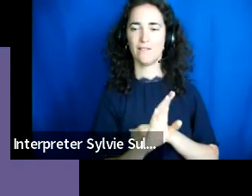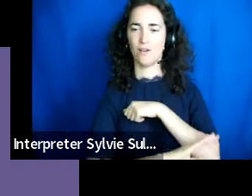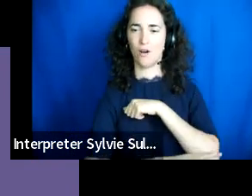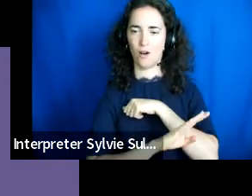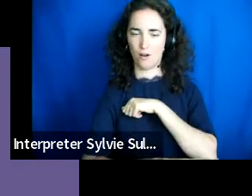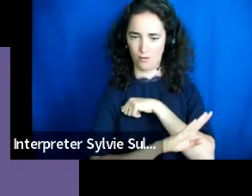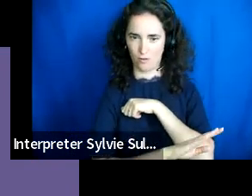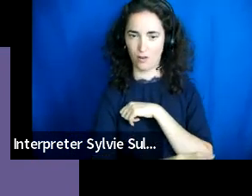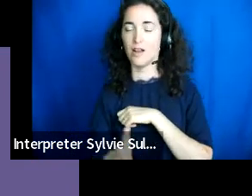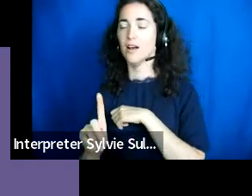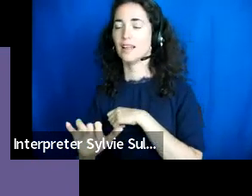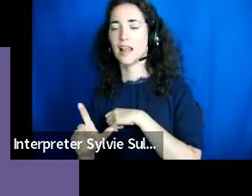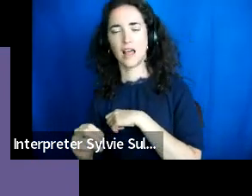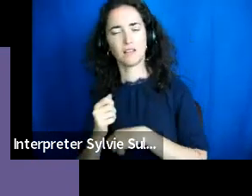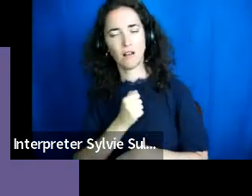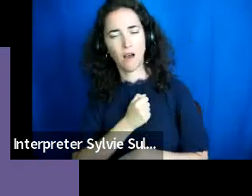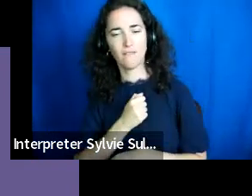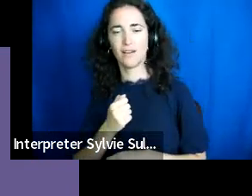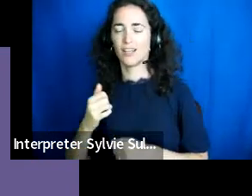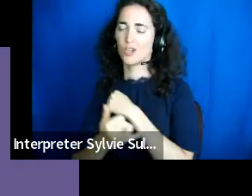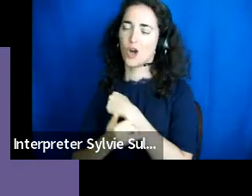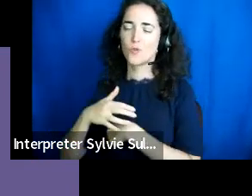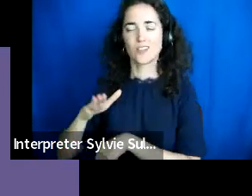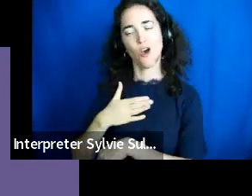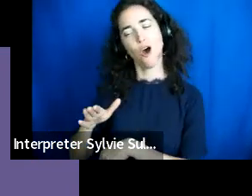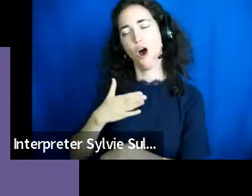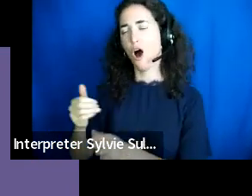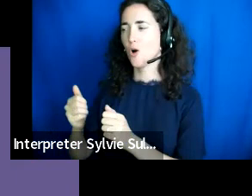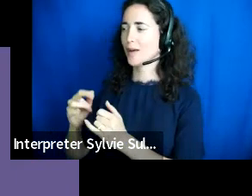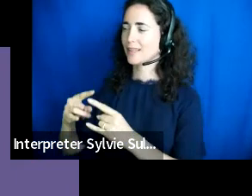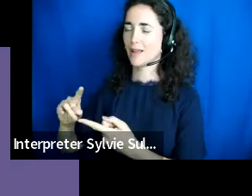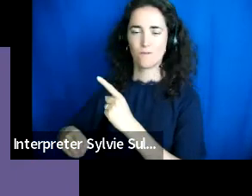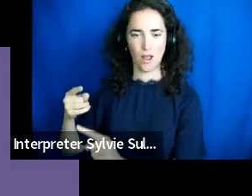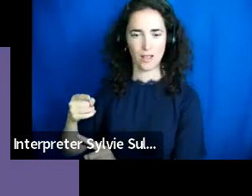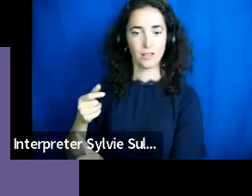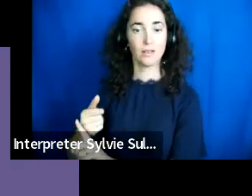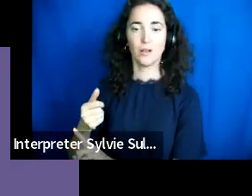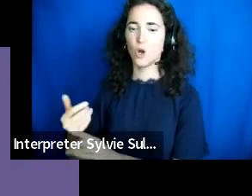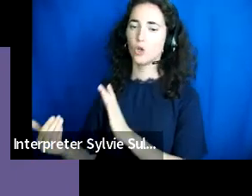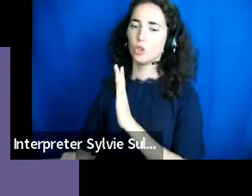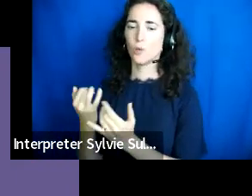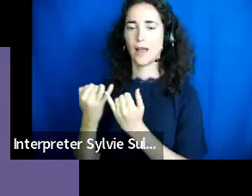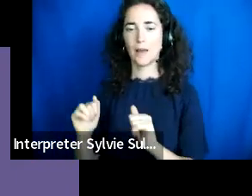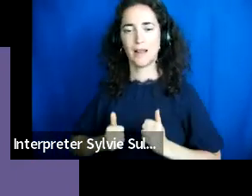Dylan loved to share a good country song with his camp friends and has shown off his new individual living skills at home.